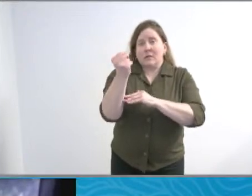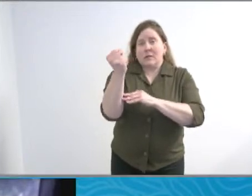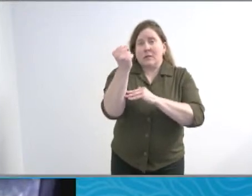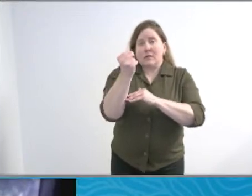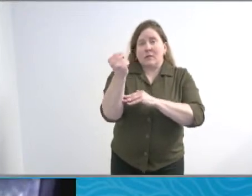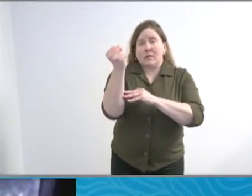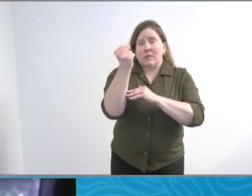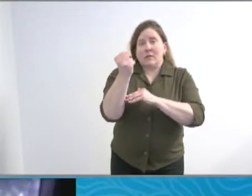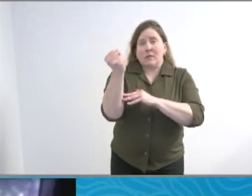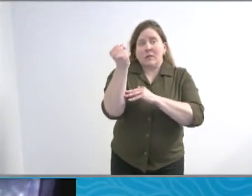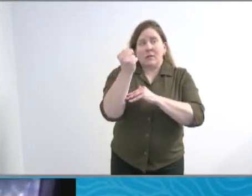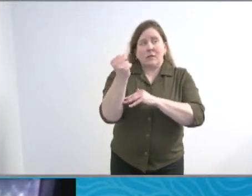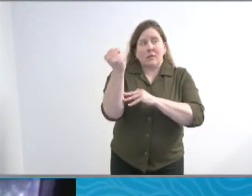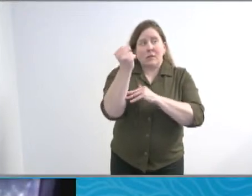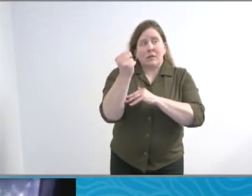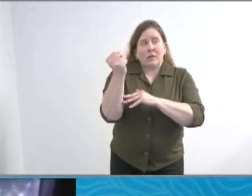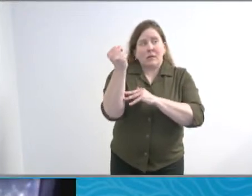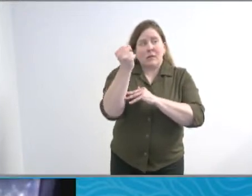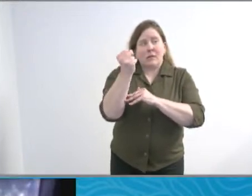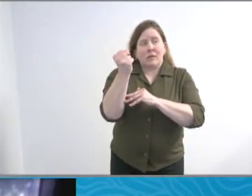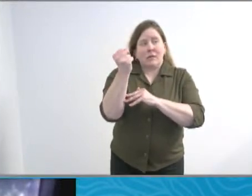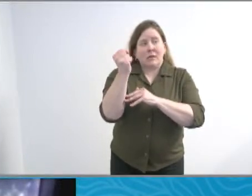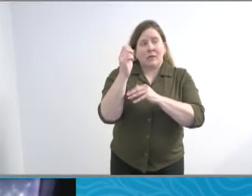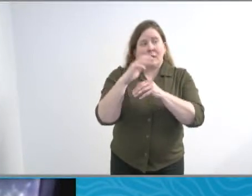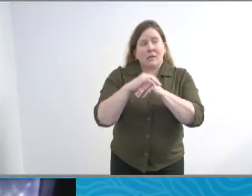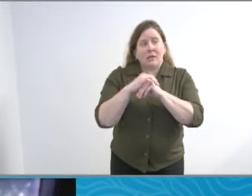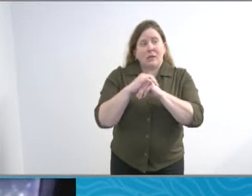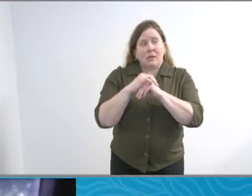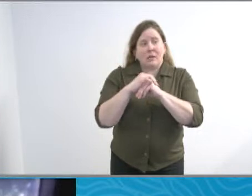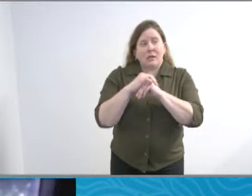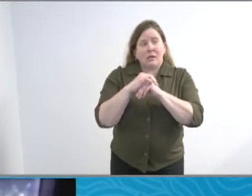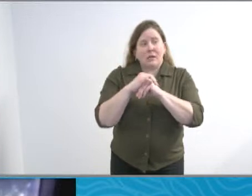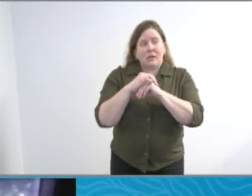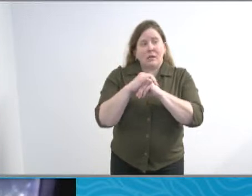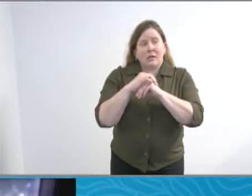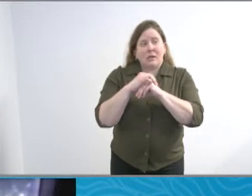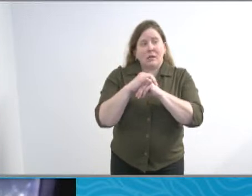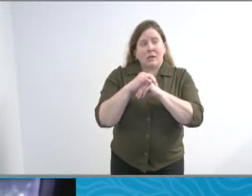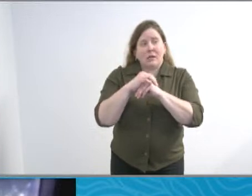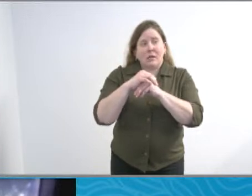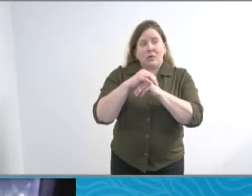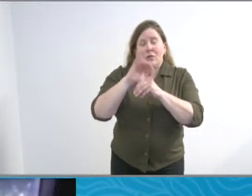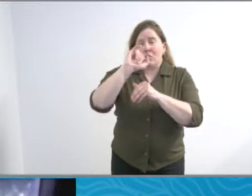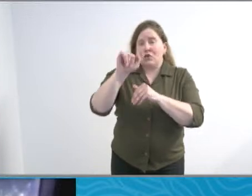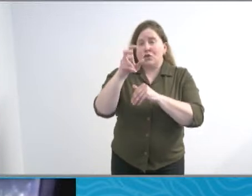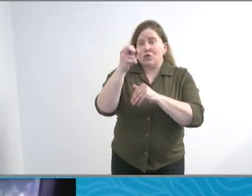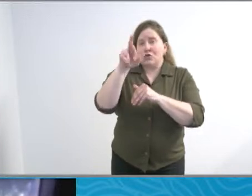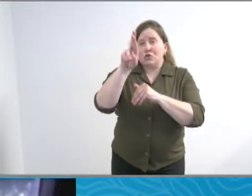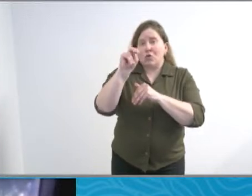Achievement Symposium, it's our second annual, it'll be held at Jordan High School. If you're not familiar